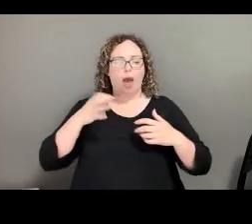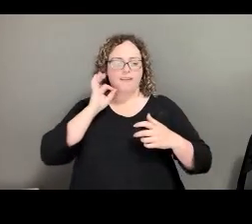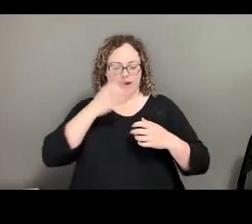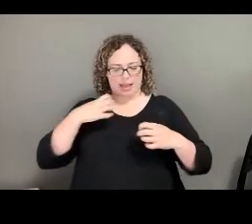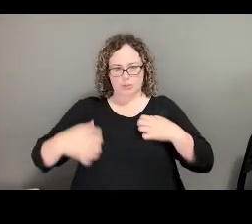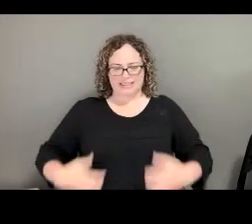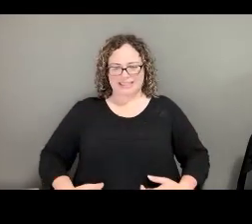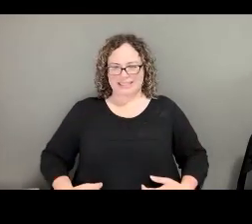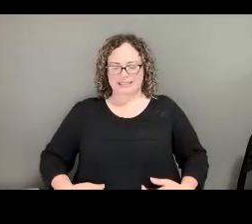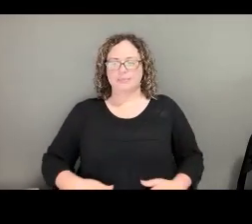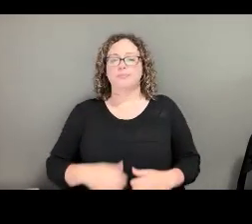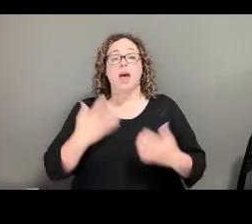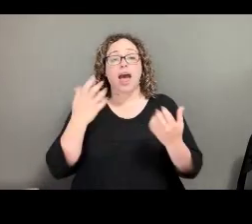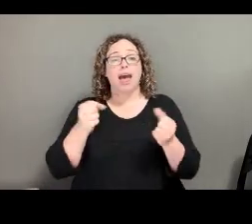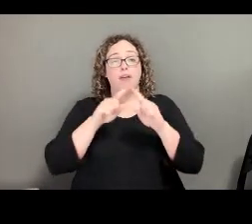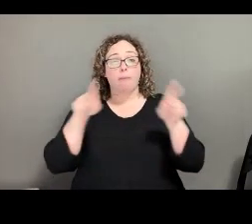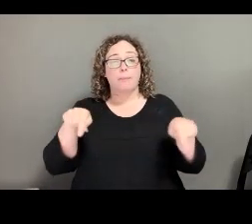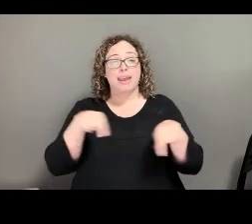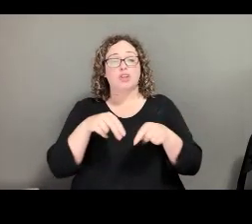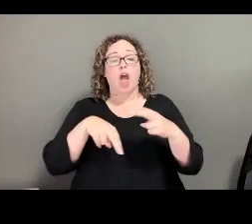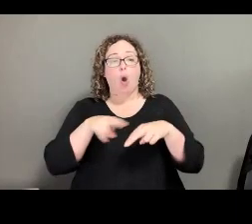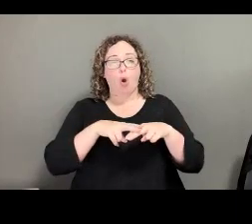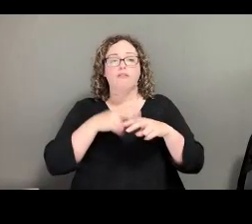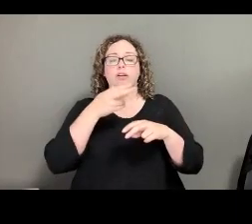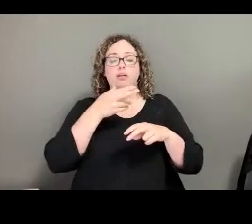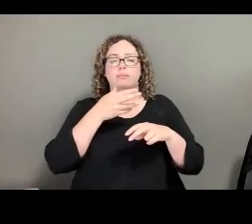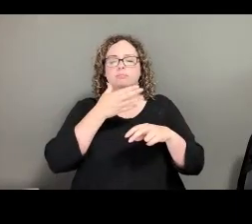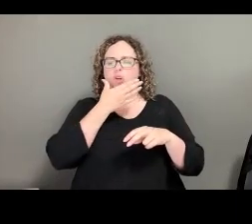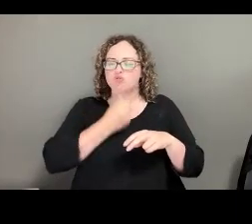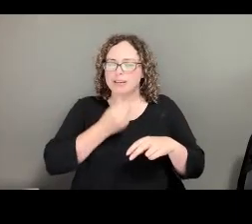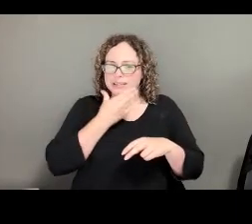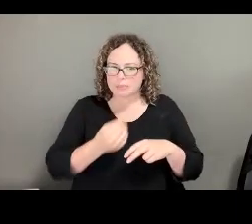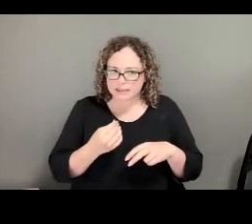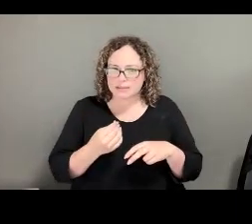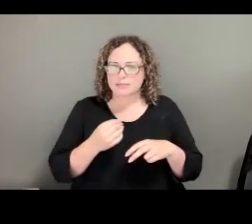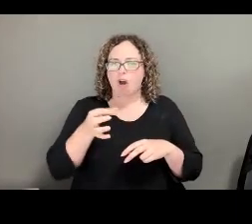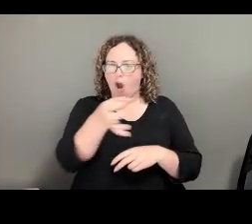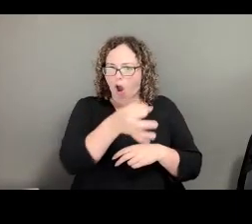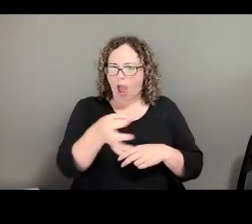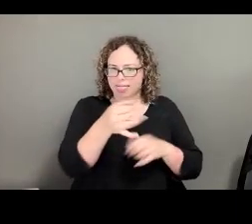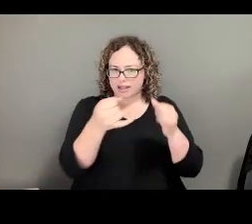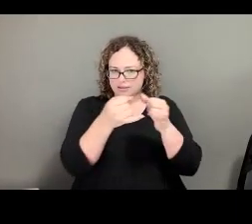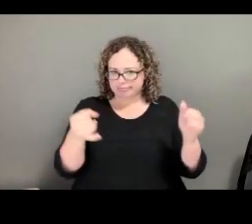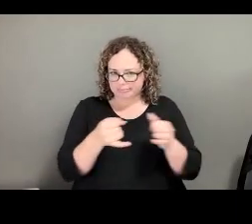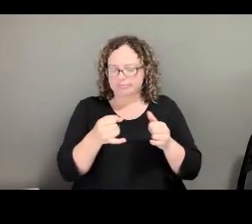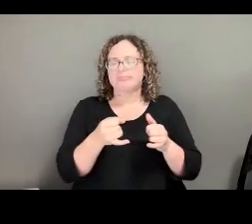of Christmas Island in the background on my screen. So what do crabs and casinos have in common?